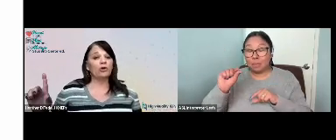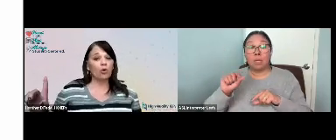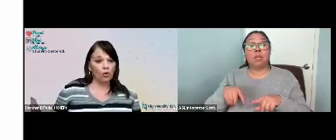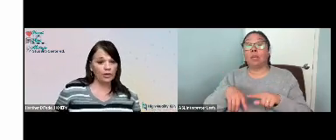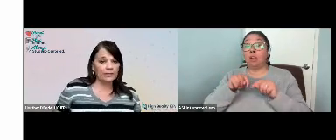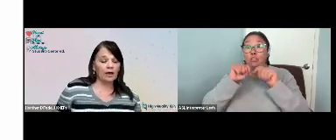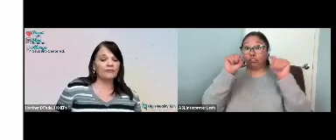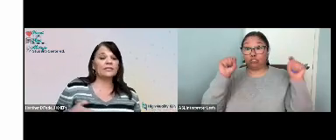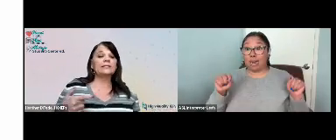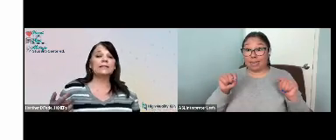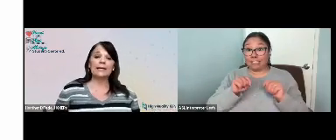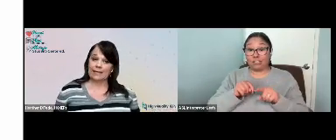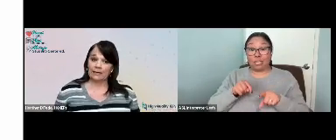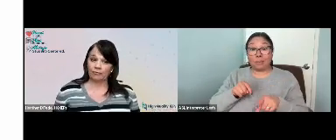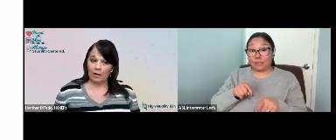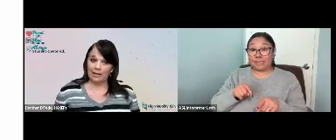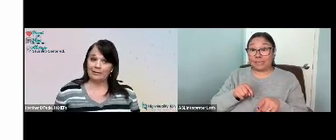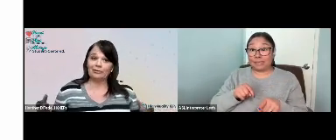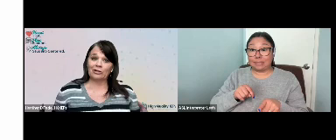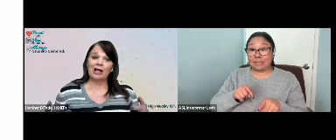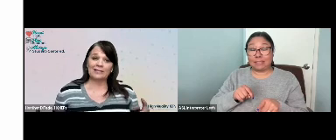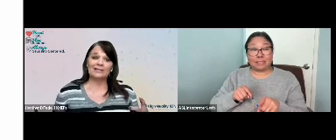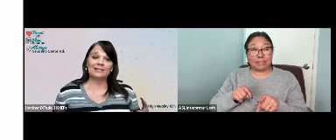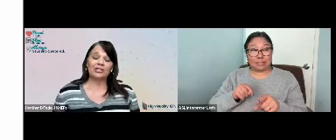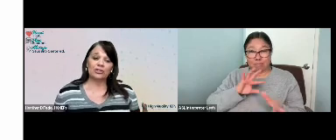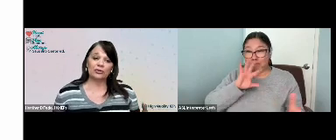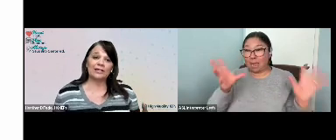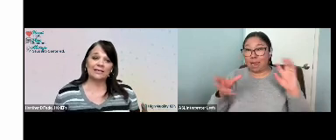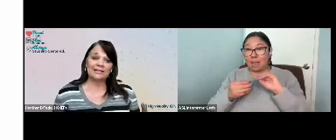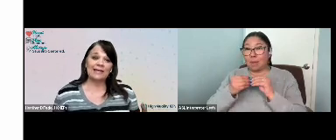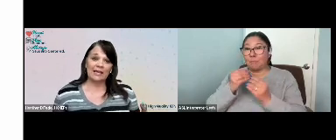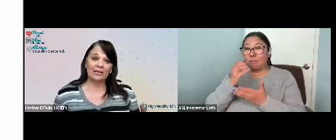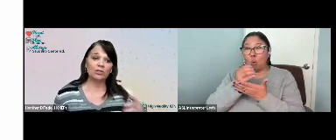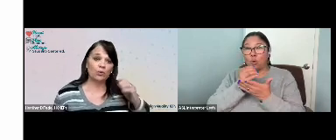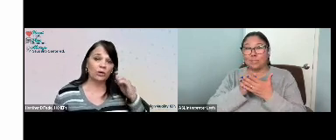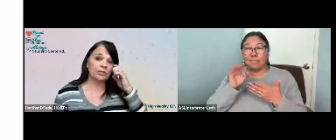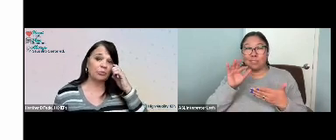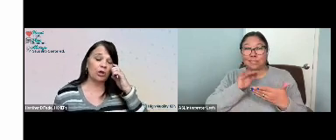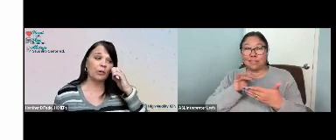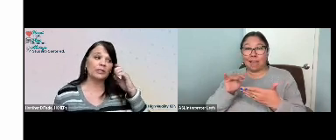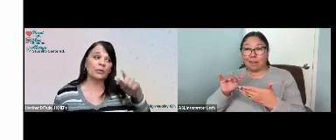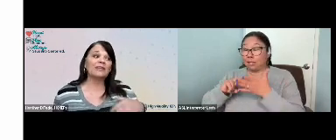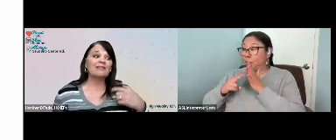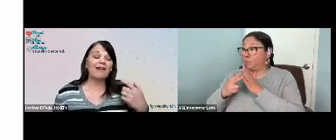made up of a course of study right the classes that a student is taking towards a diploma. So